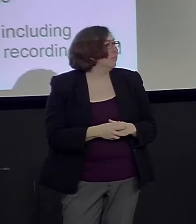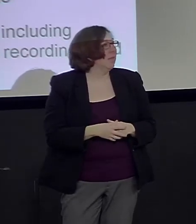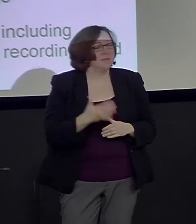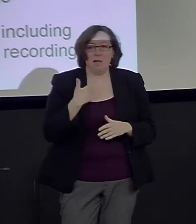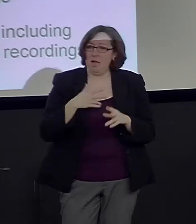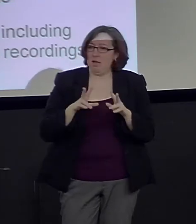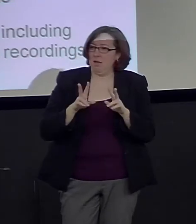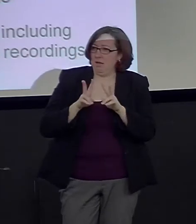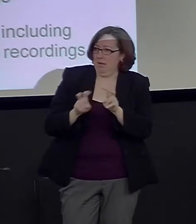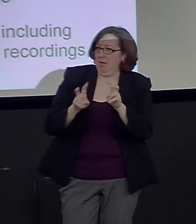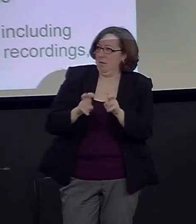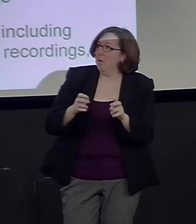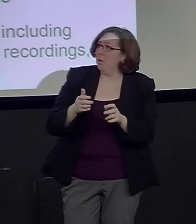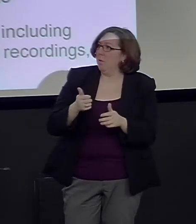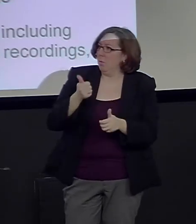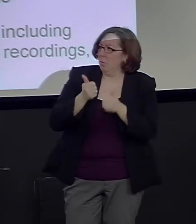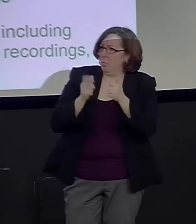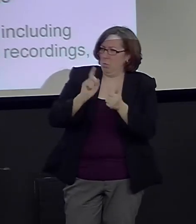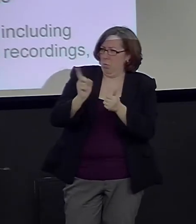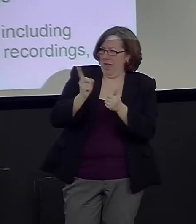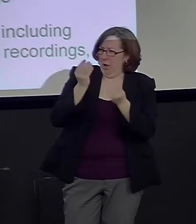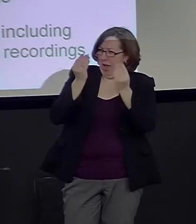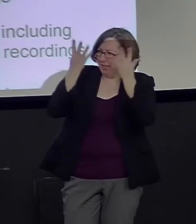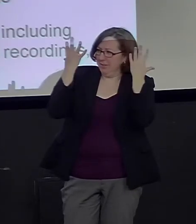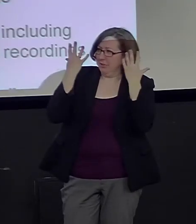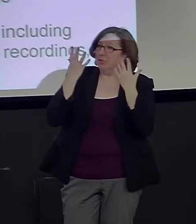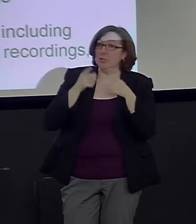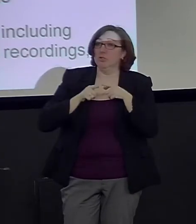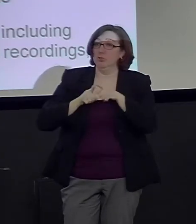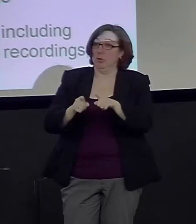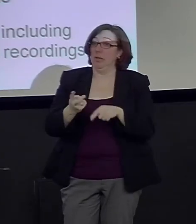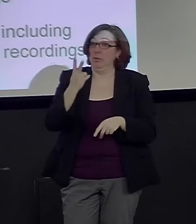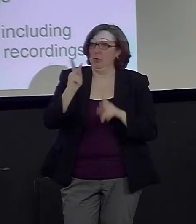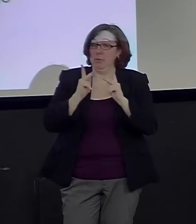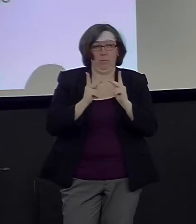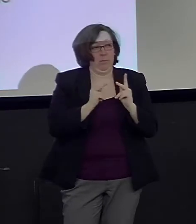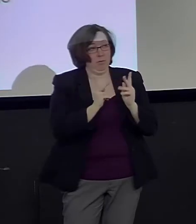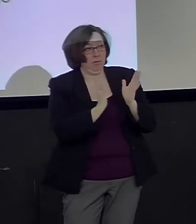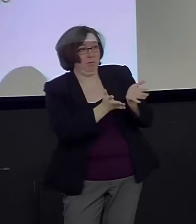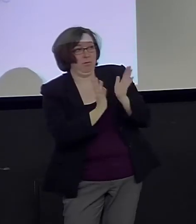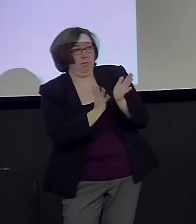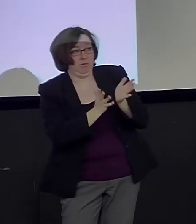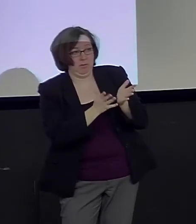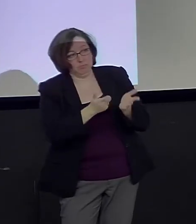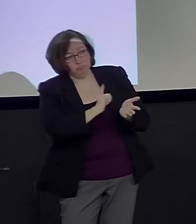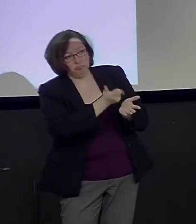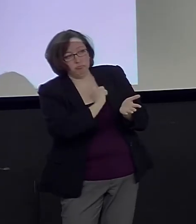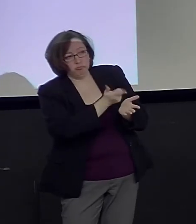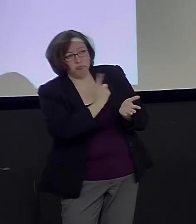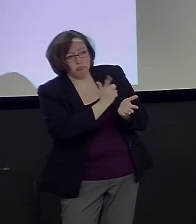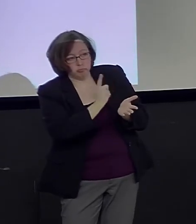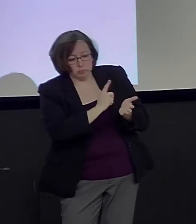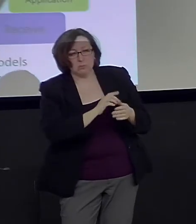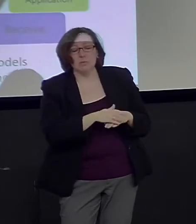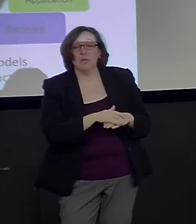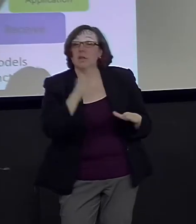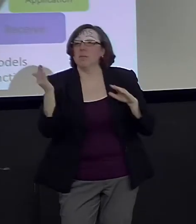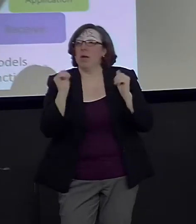that was activated when the two people were talking, as compared to people who, let's say,